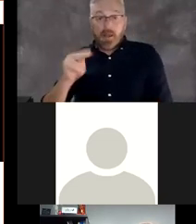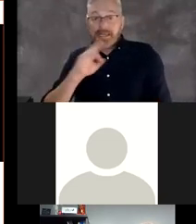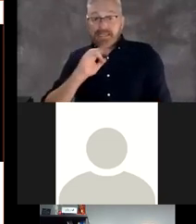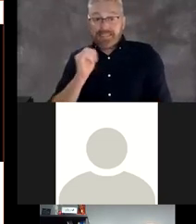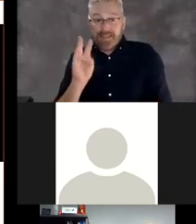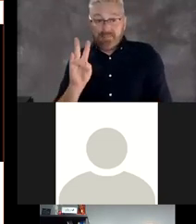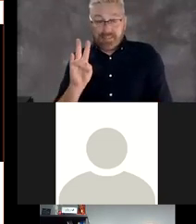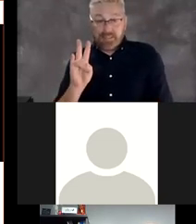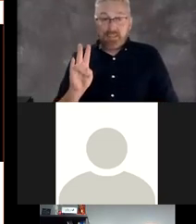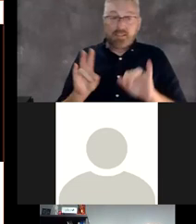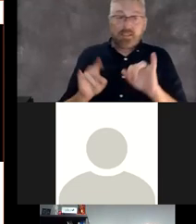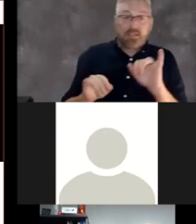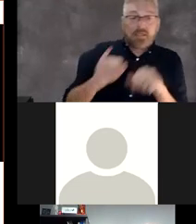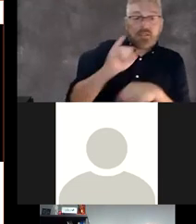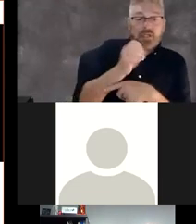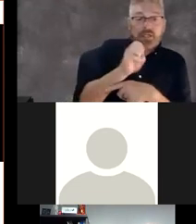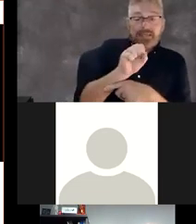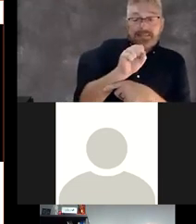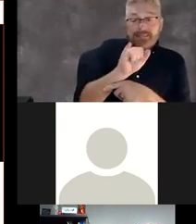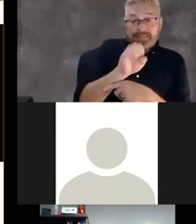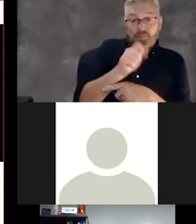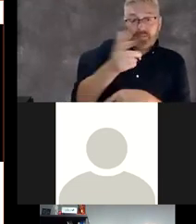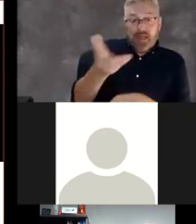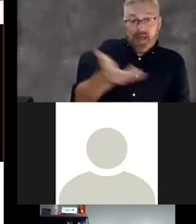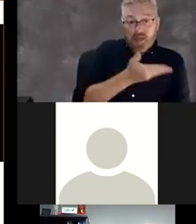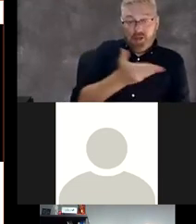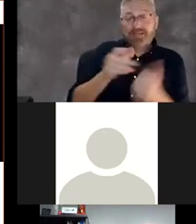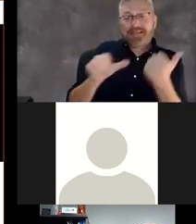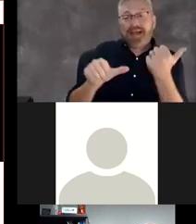JESSE WAS HIRED BY THE SCHOOL AS THE ASSISTANT SOCCER COACH AND